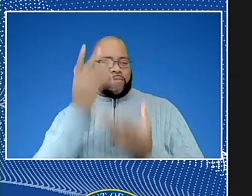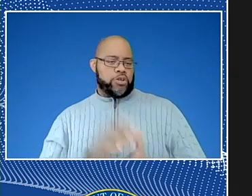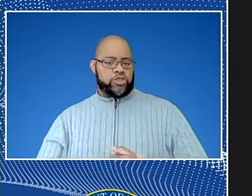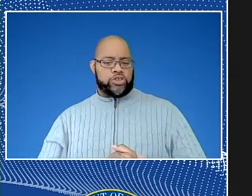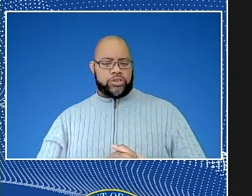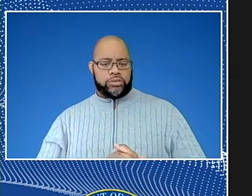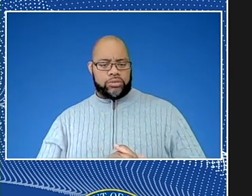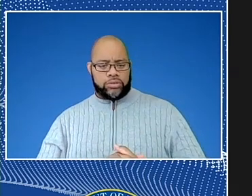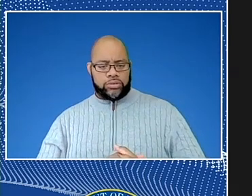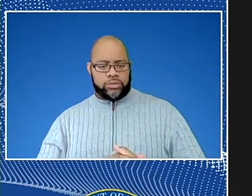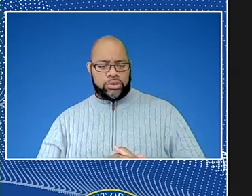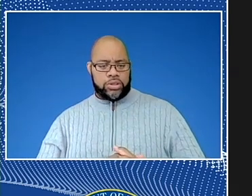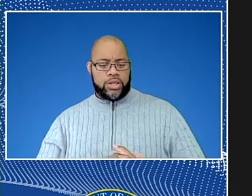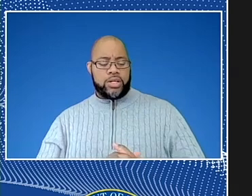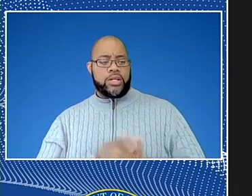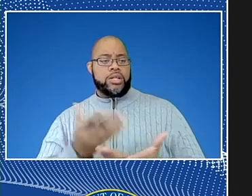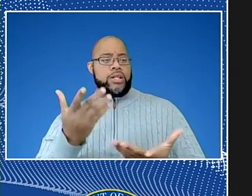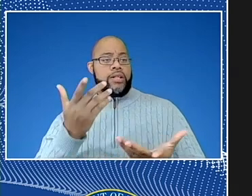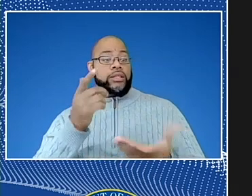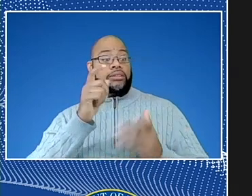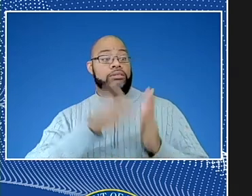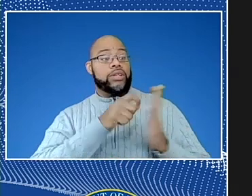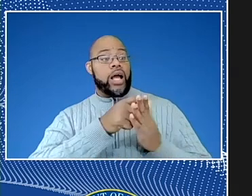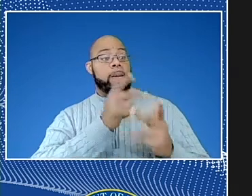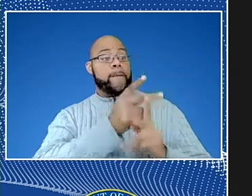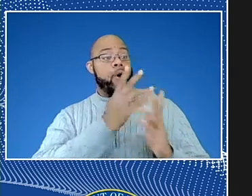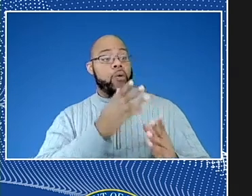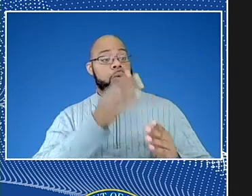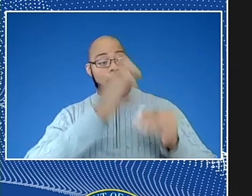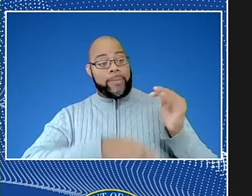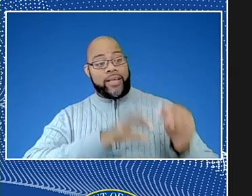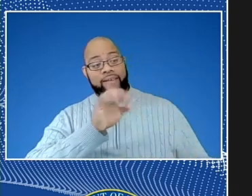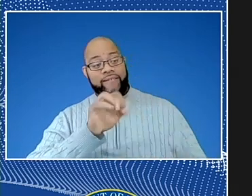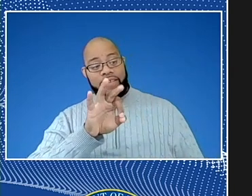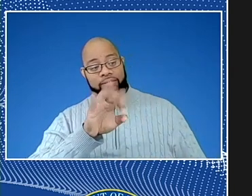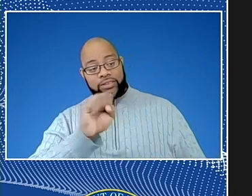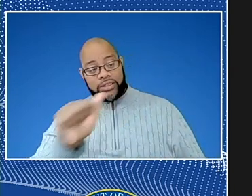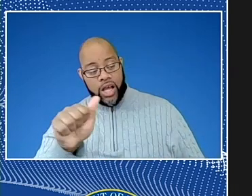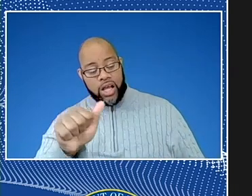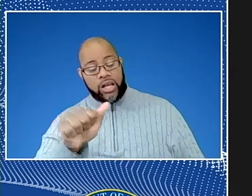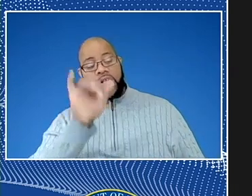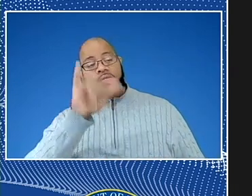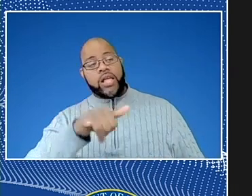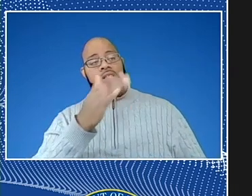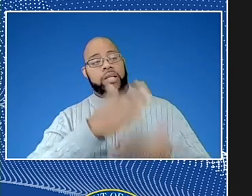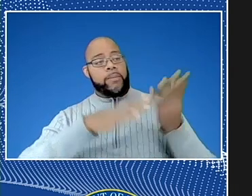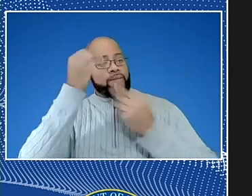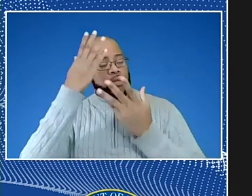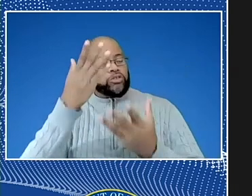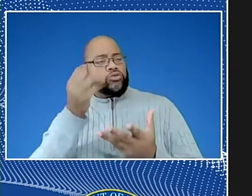that the borrower completed that FAFSA. That would be some information. So just some examples of what we're